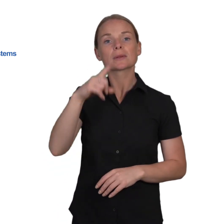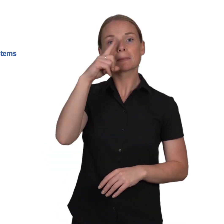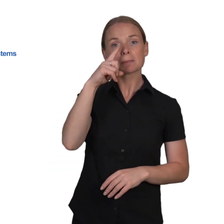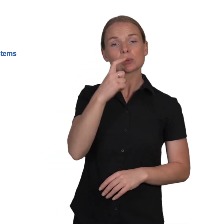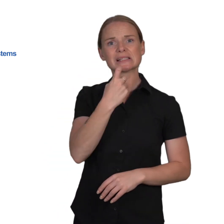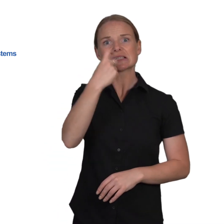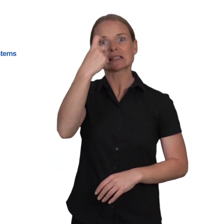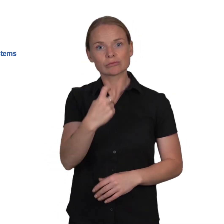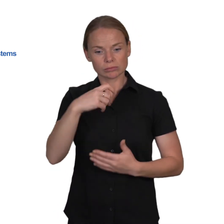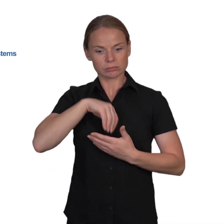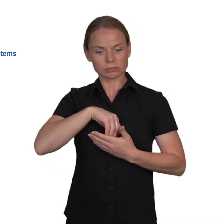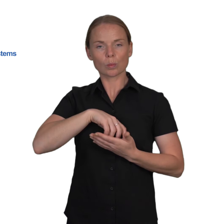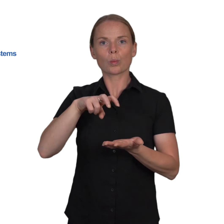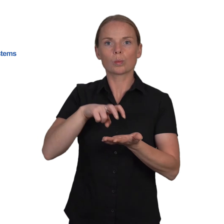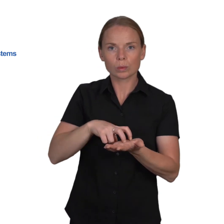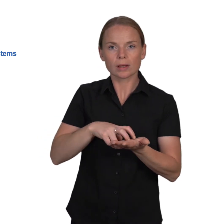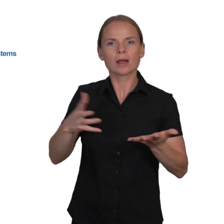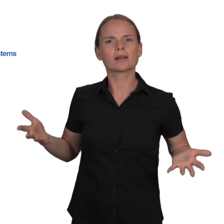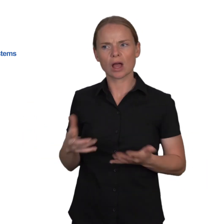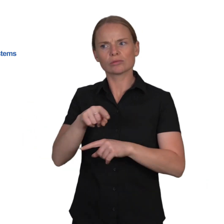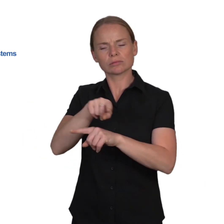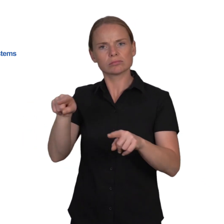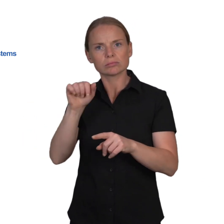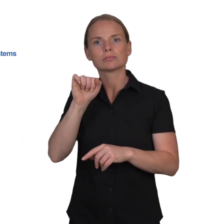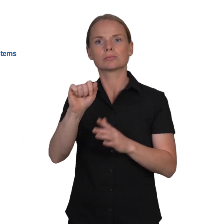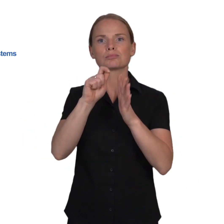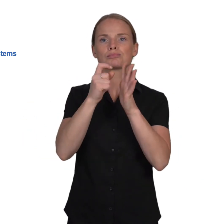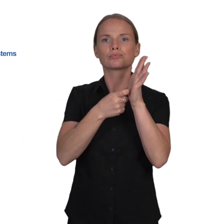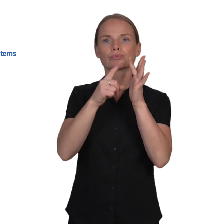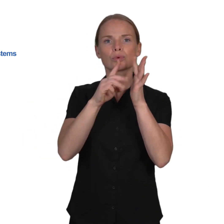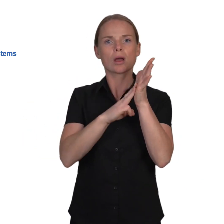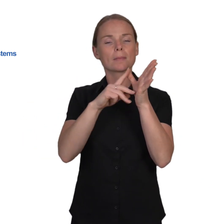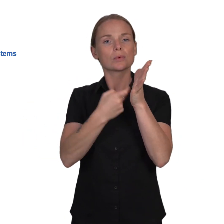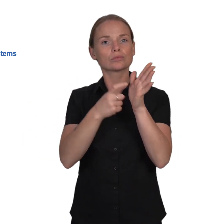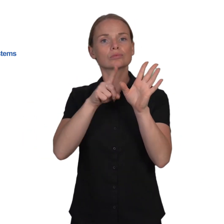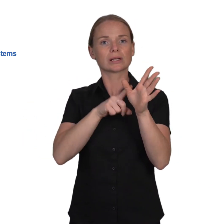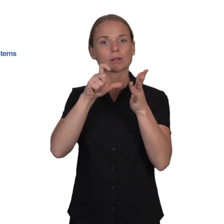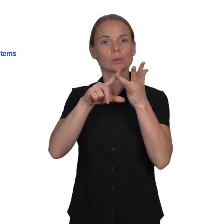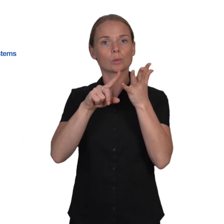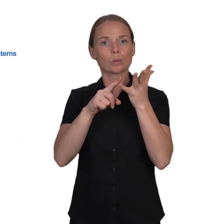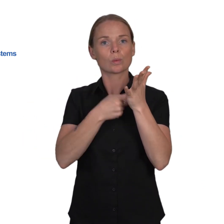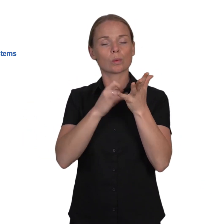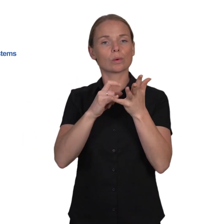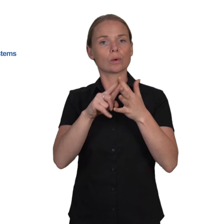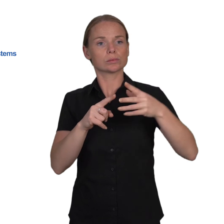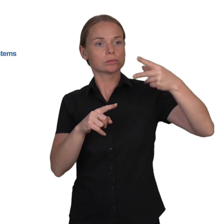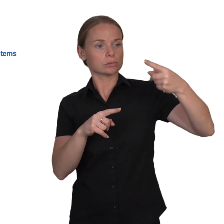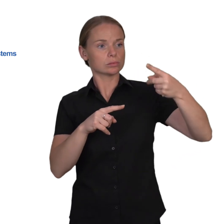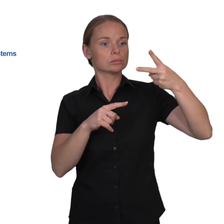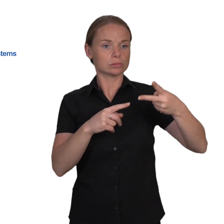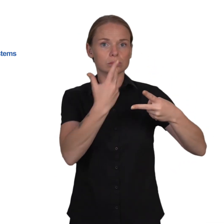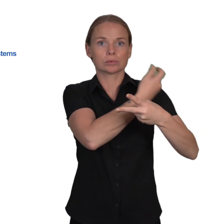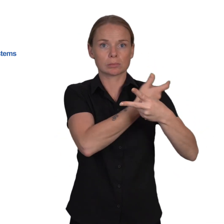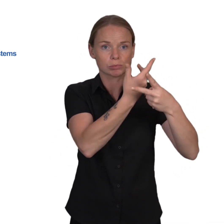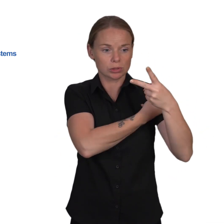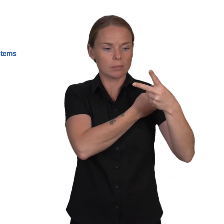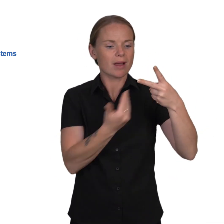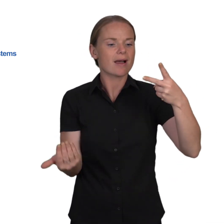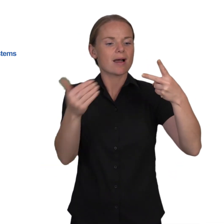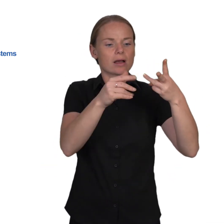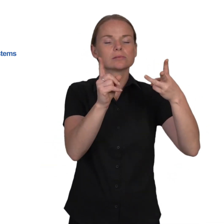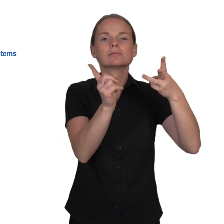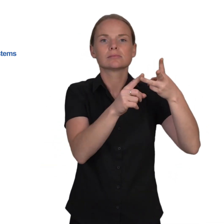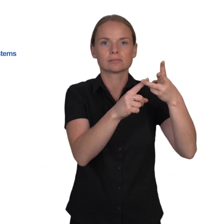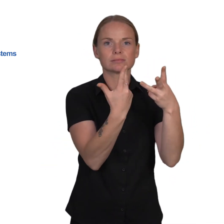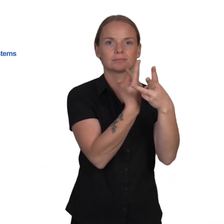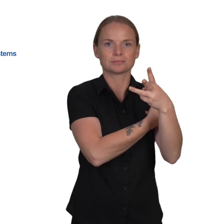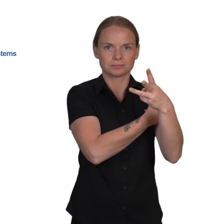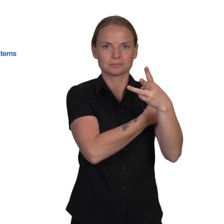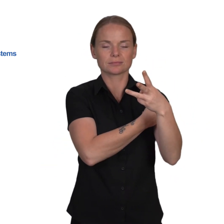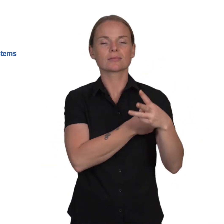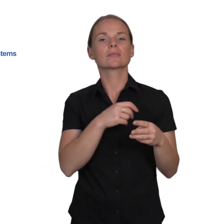People with severe immunocompromise are recommended to have a 3rd dose of Pfizer for their primary course.